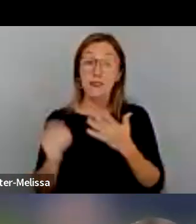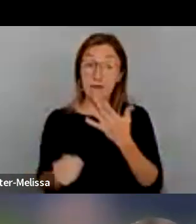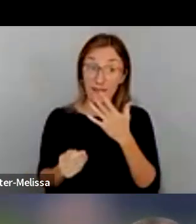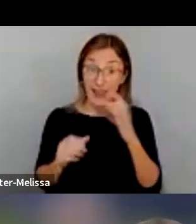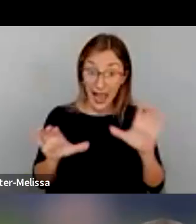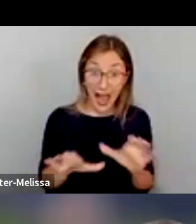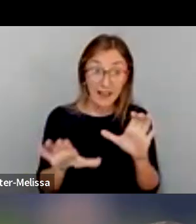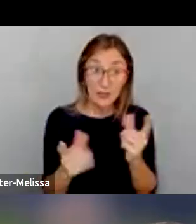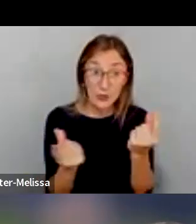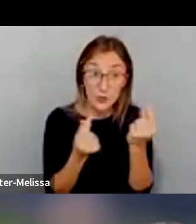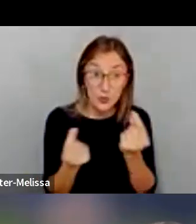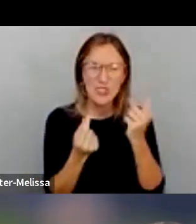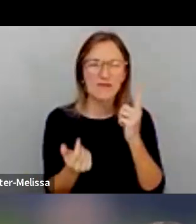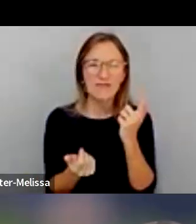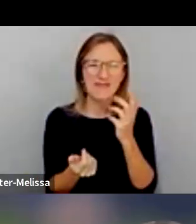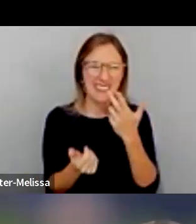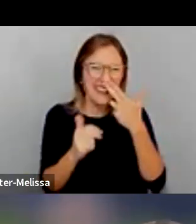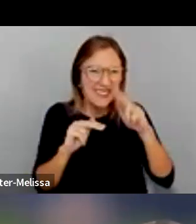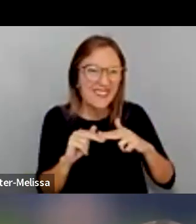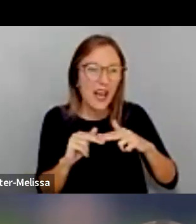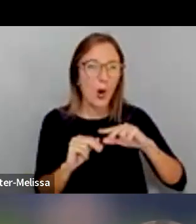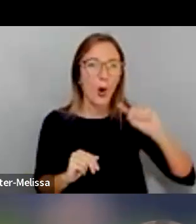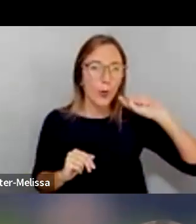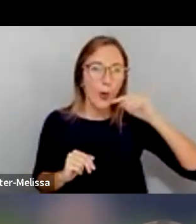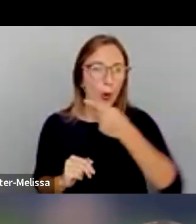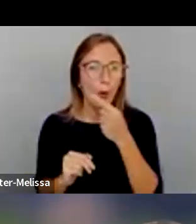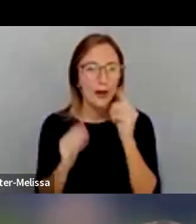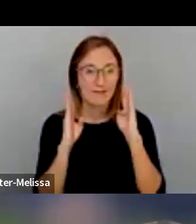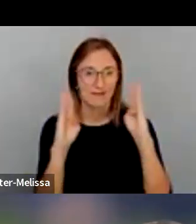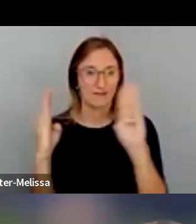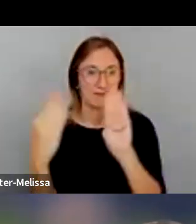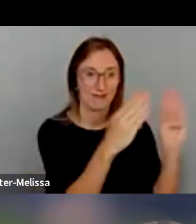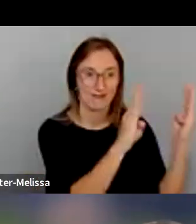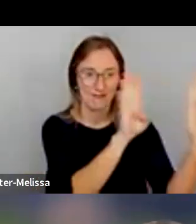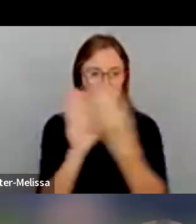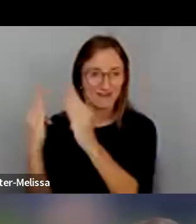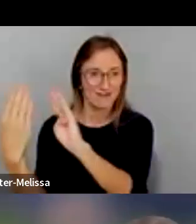Halloween but not being scared. I don't like the scary part. My favorite